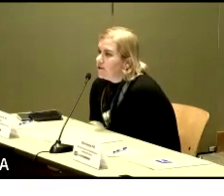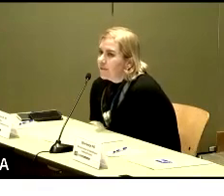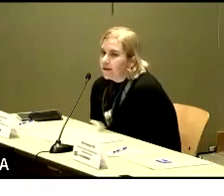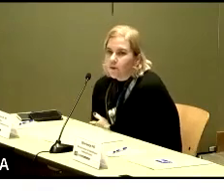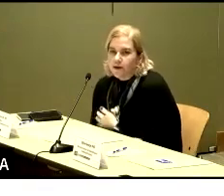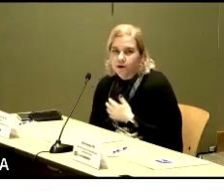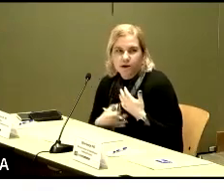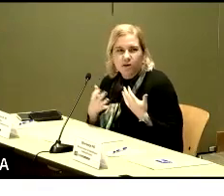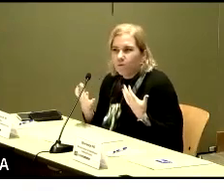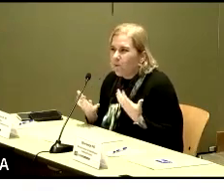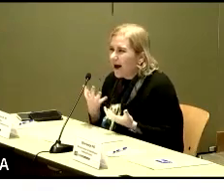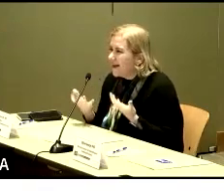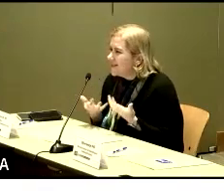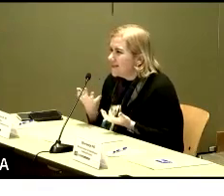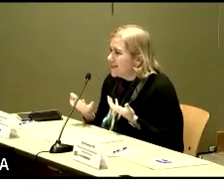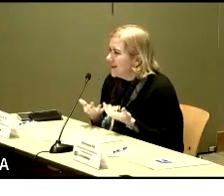And you might wonder, you know, why is this in there?